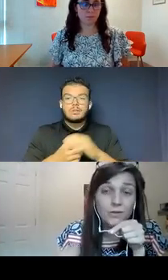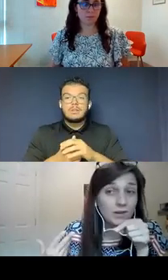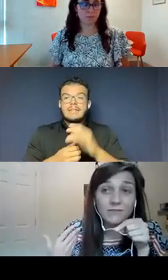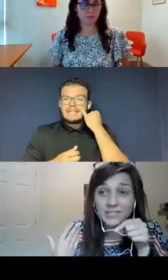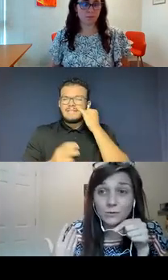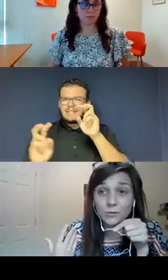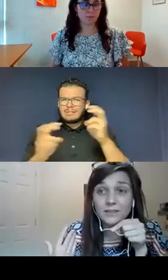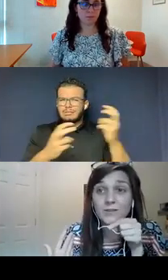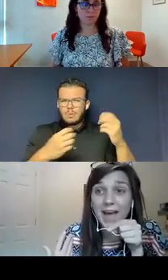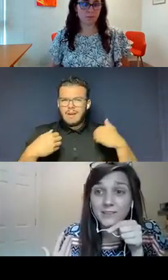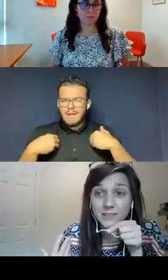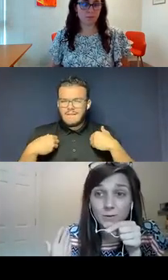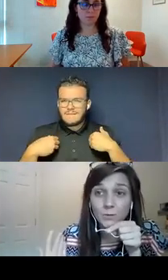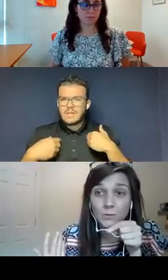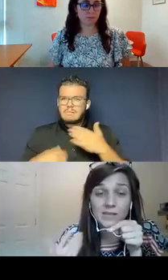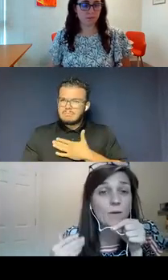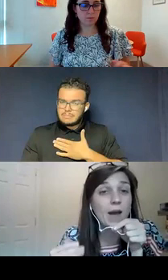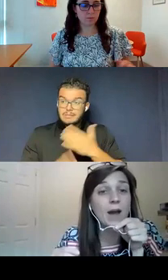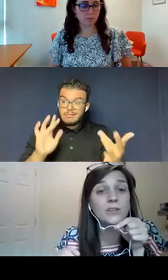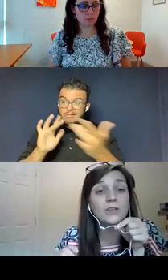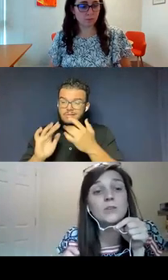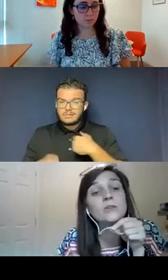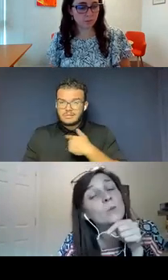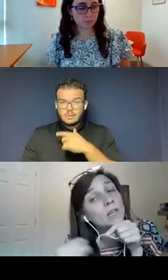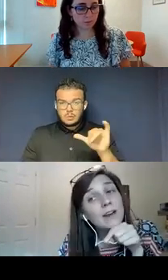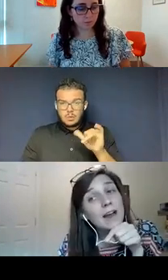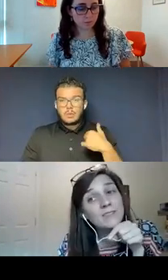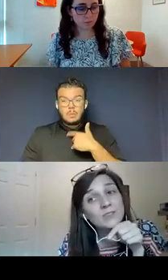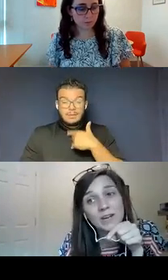you can reach out to us for that too. We know how to do the workarounds when